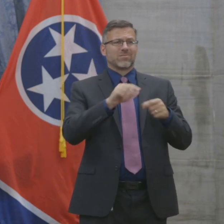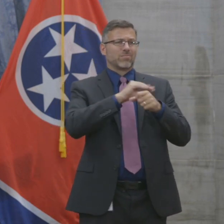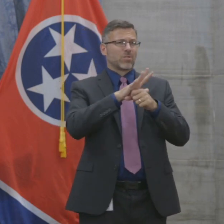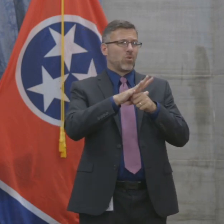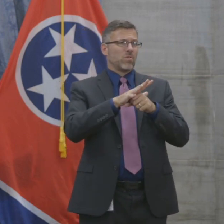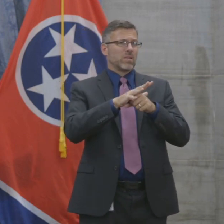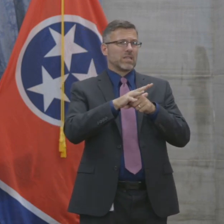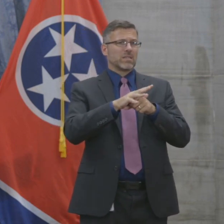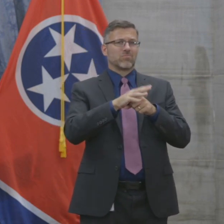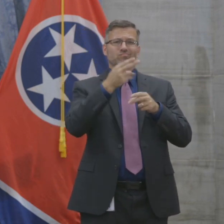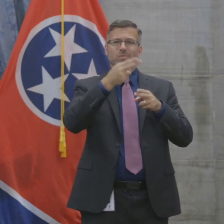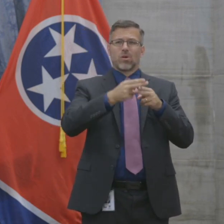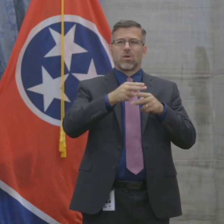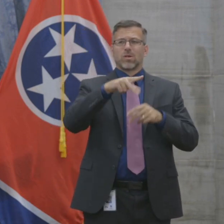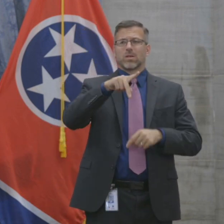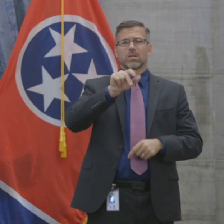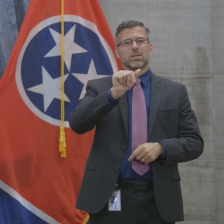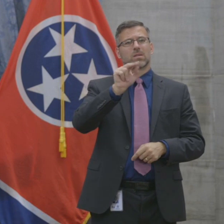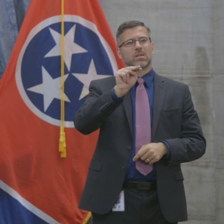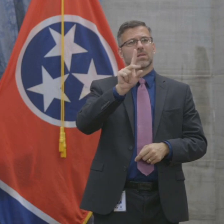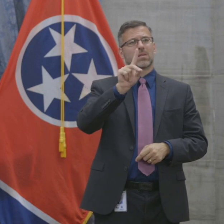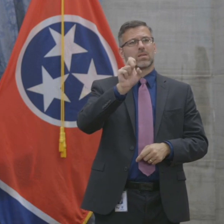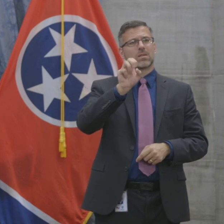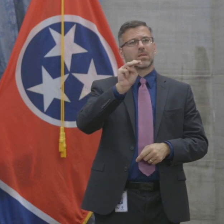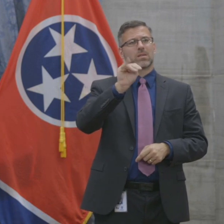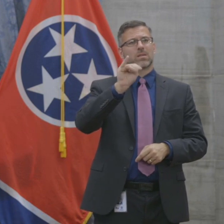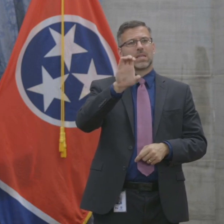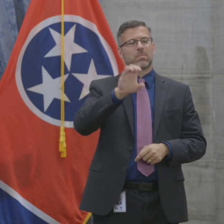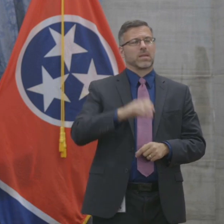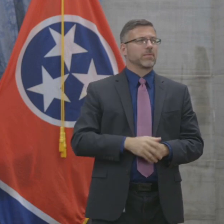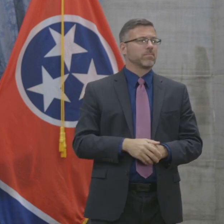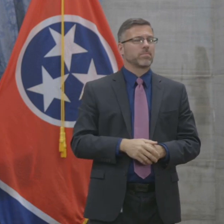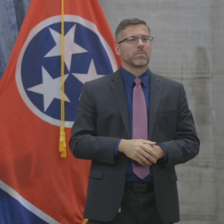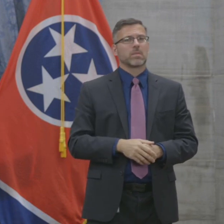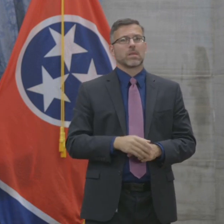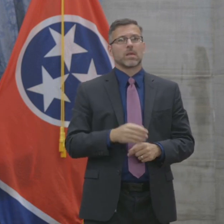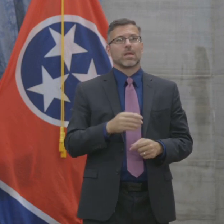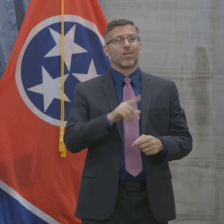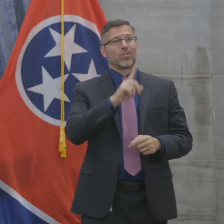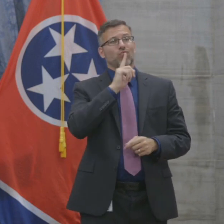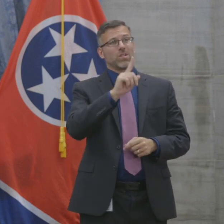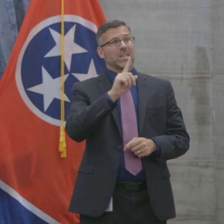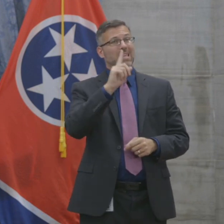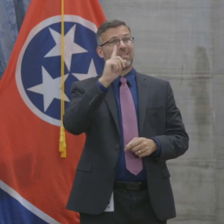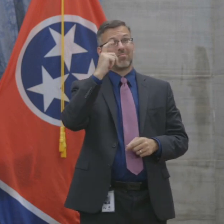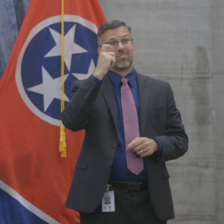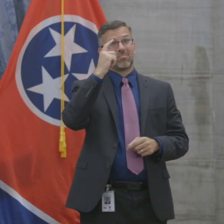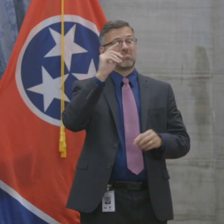the sudden a lot of interest in your authority as governor to issue emergency orders. You have the legislature holding ad